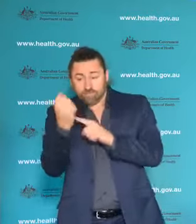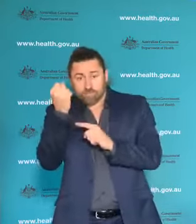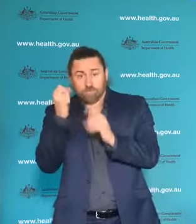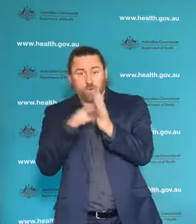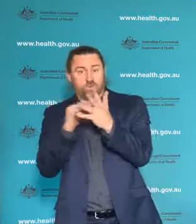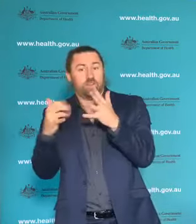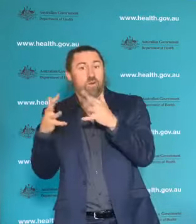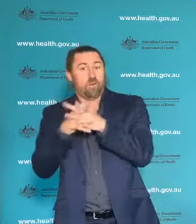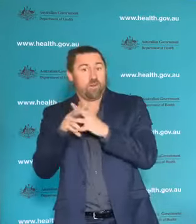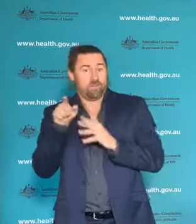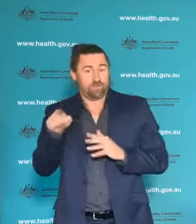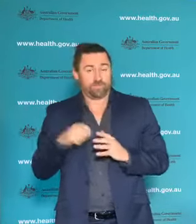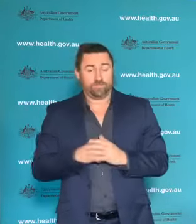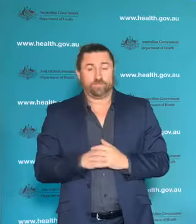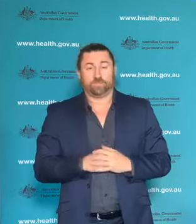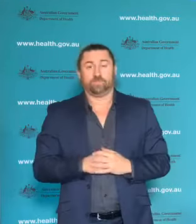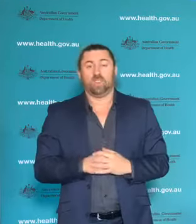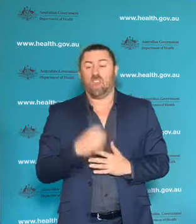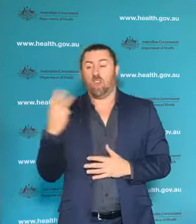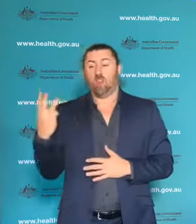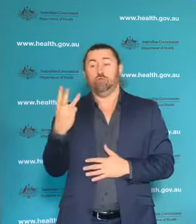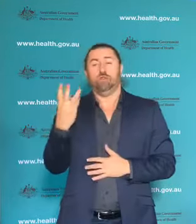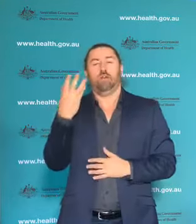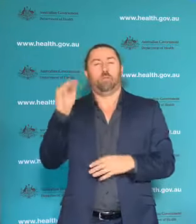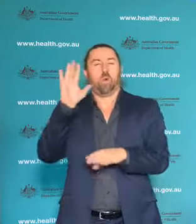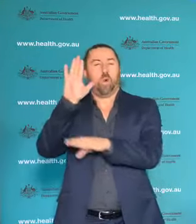South Wales, three of these are overseas acquired and